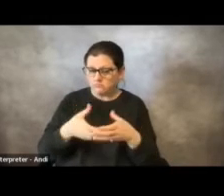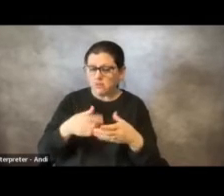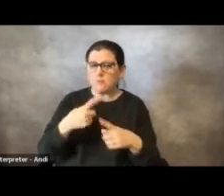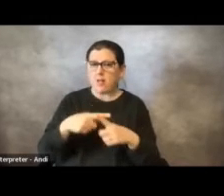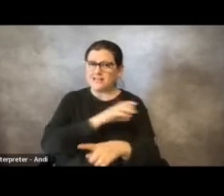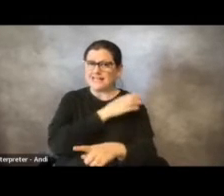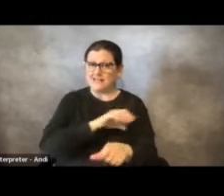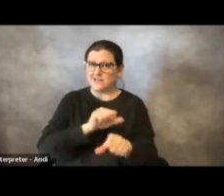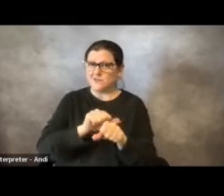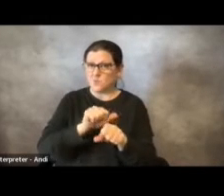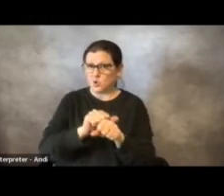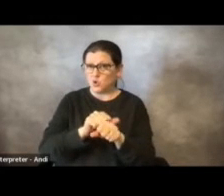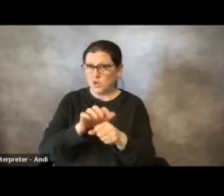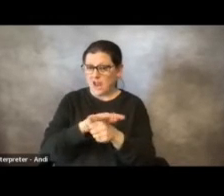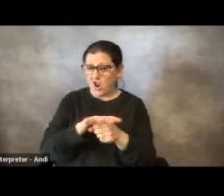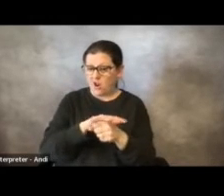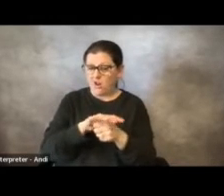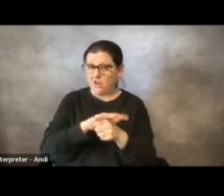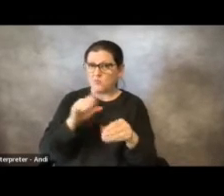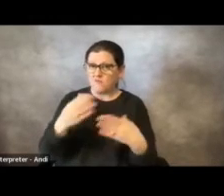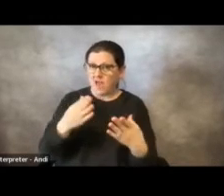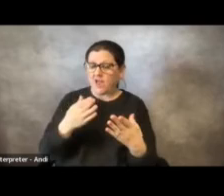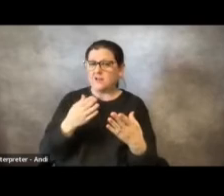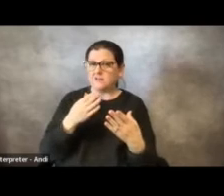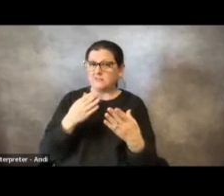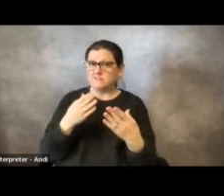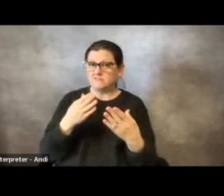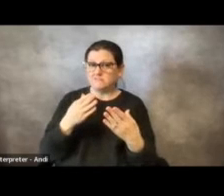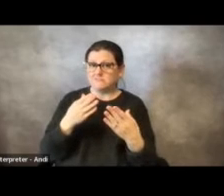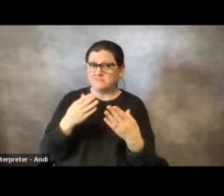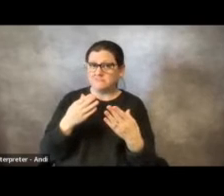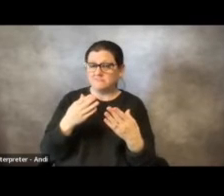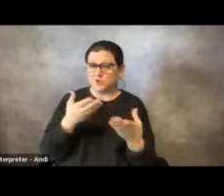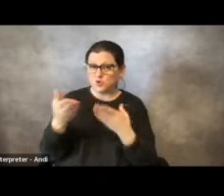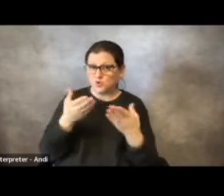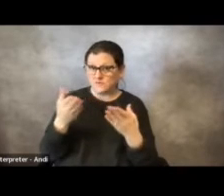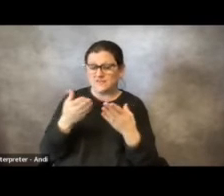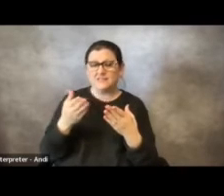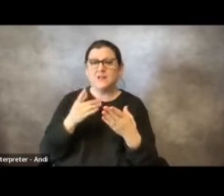dearth of clinical professionals to and this is exponentially more true for individuals who